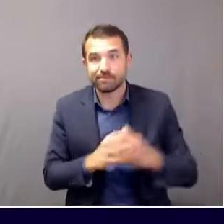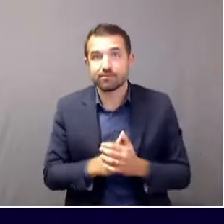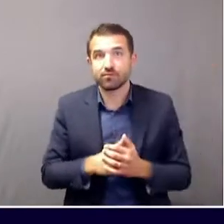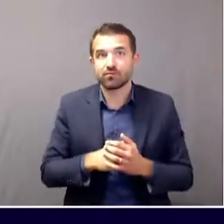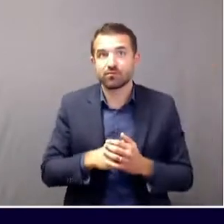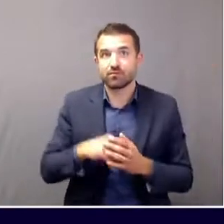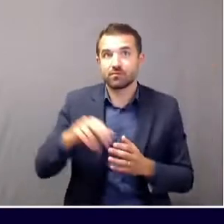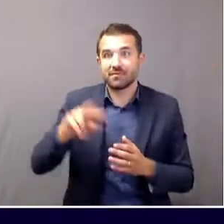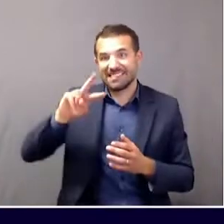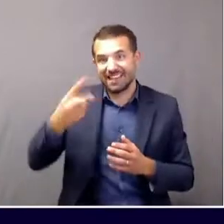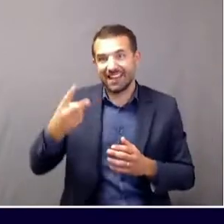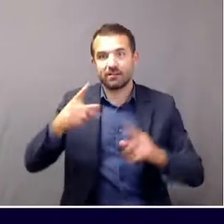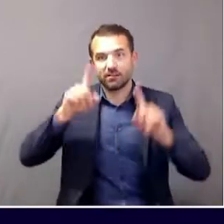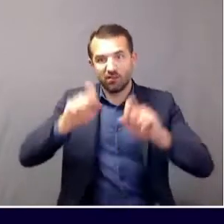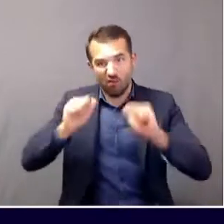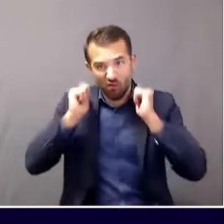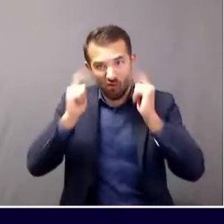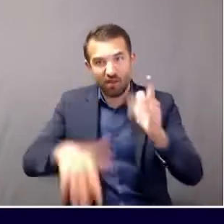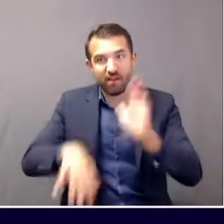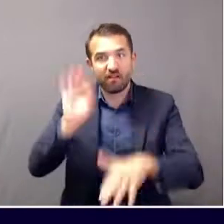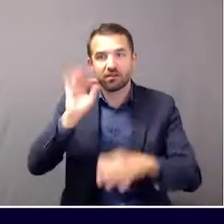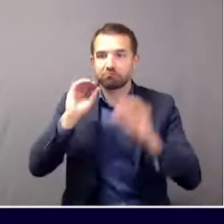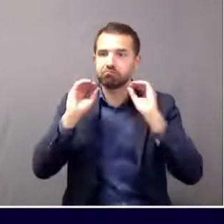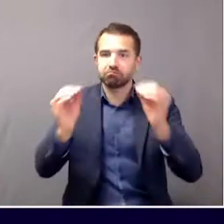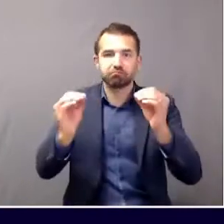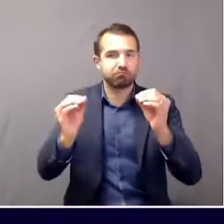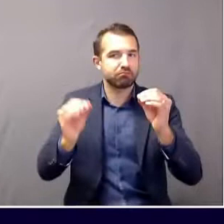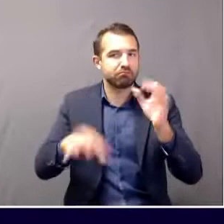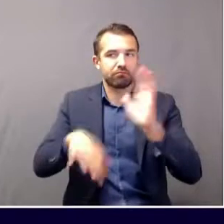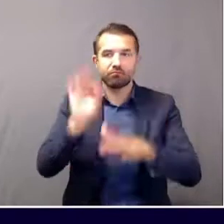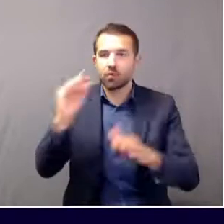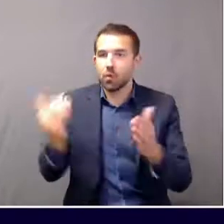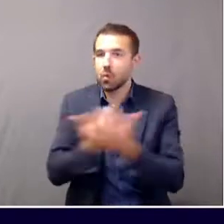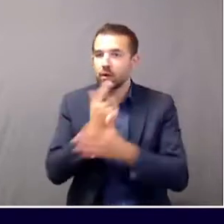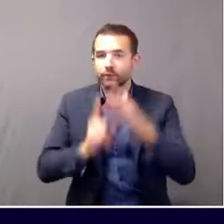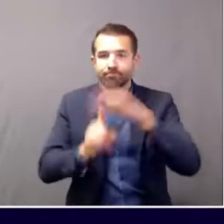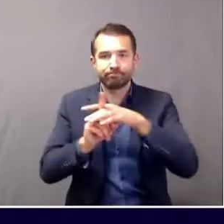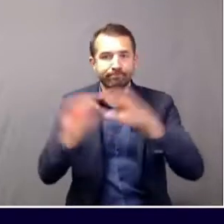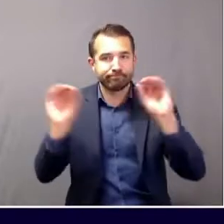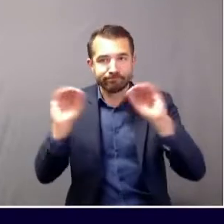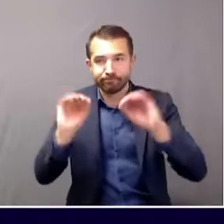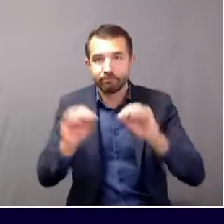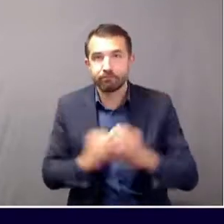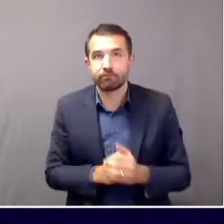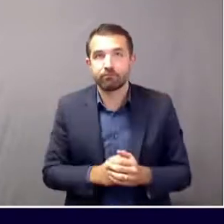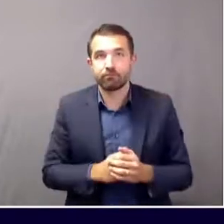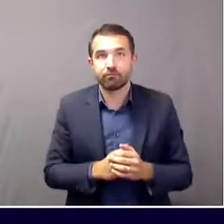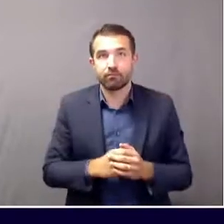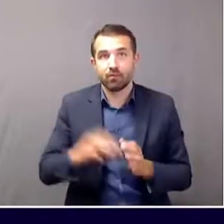new positive cases